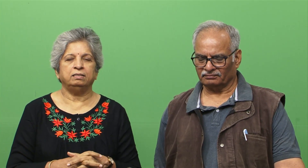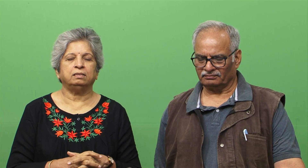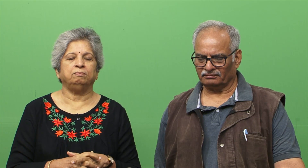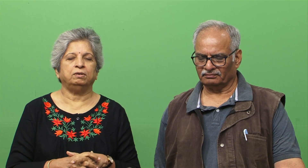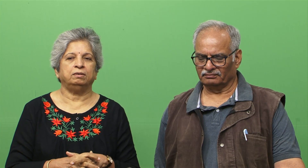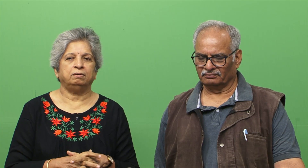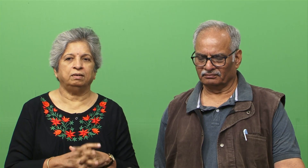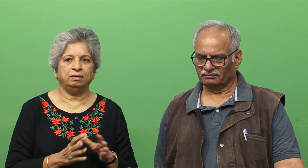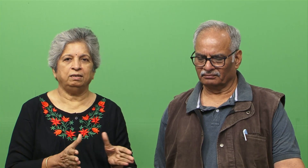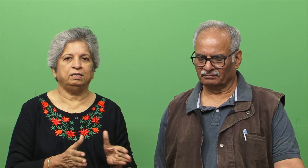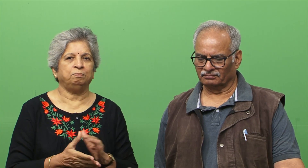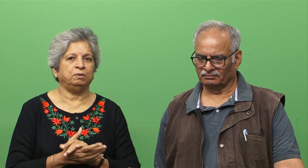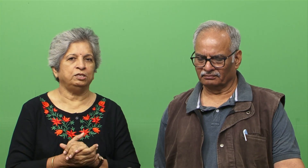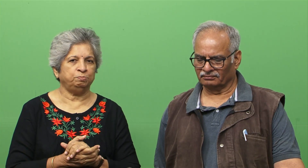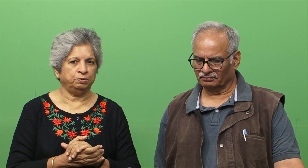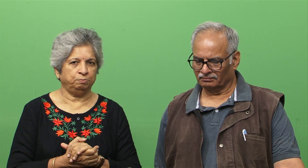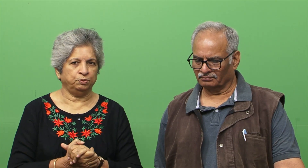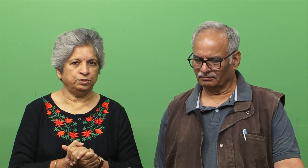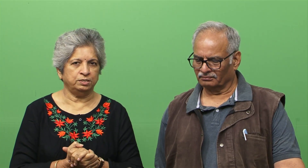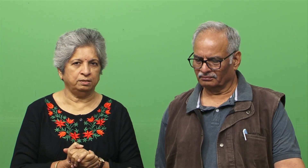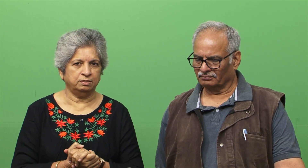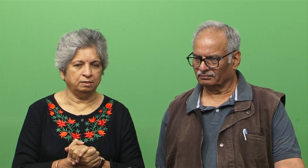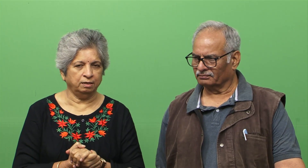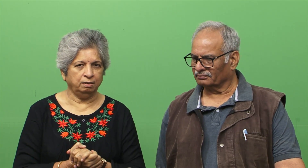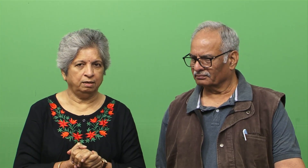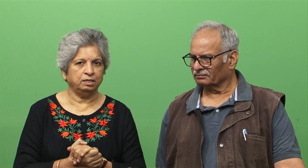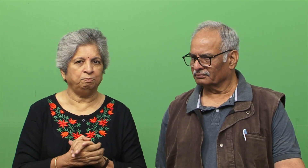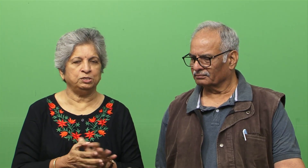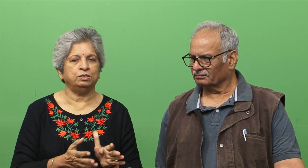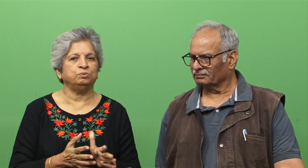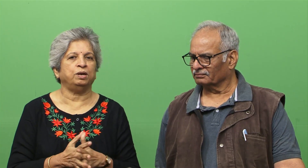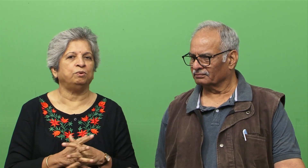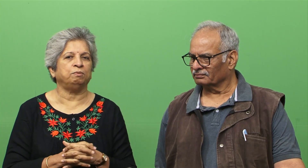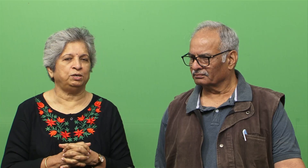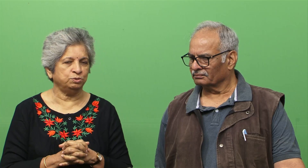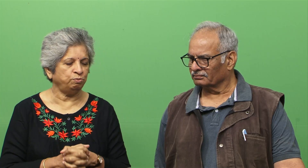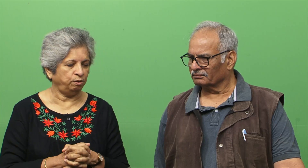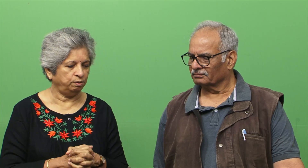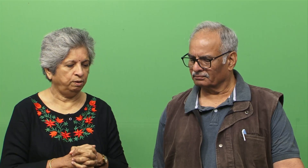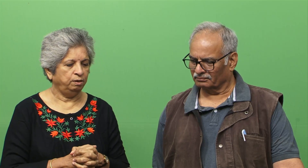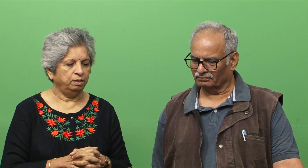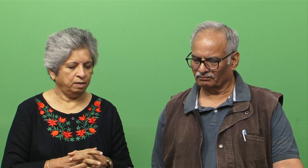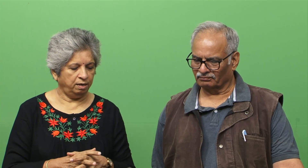is G uh done in the this Pro process is done in the patients who are not able to swallow yeah and